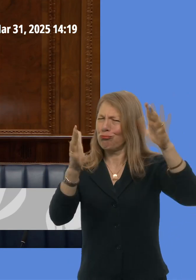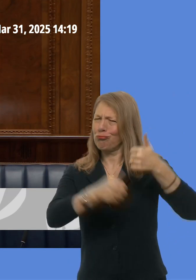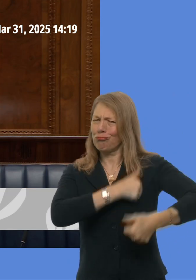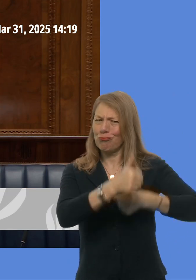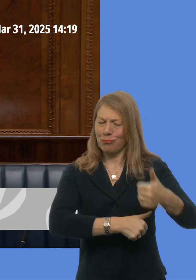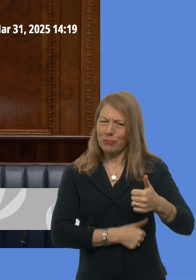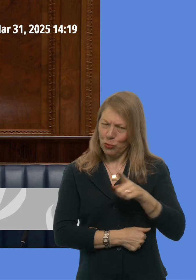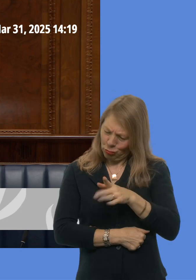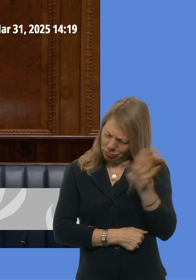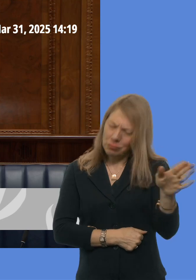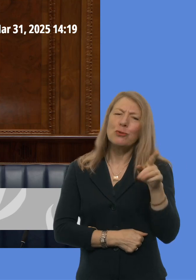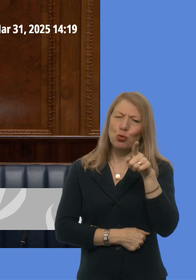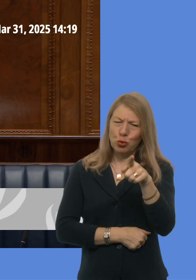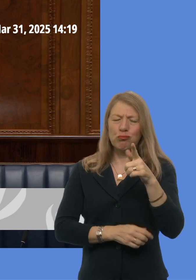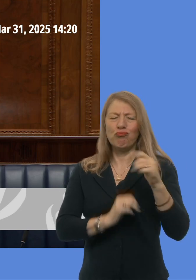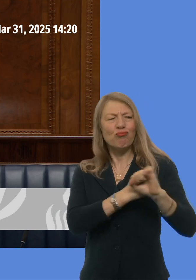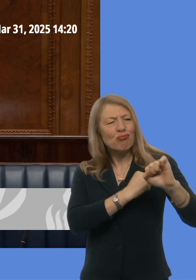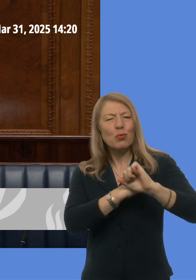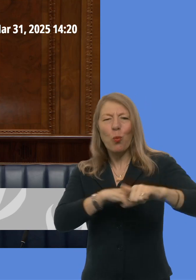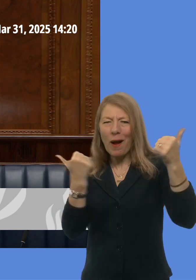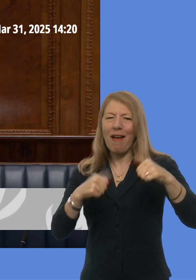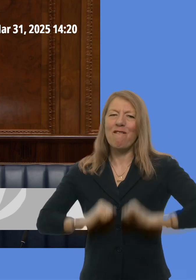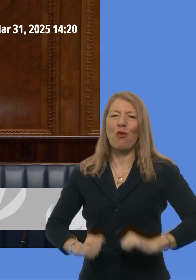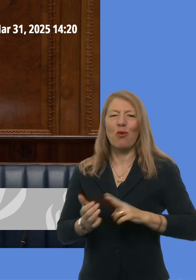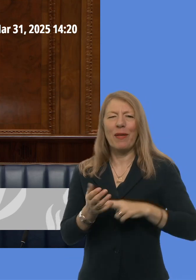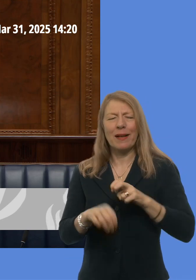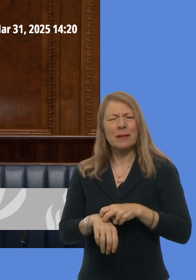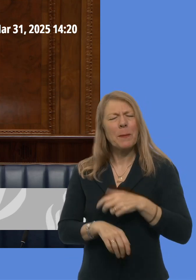it is for political engagement with the US